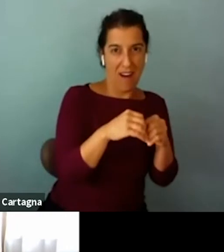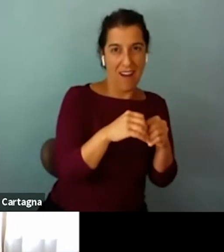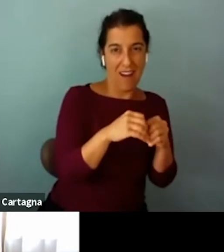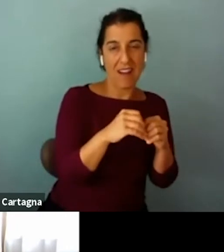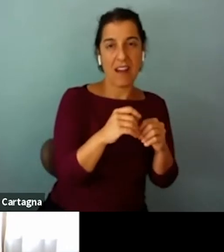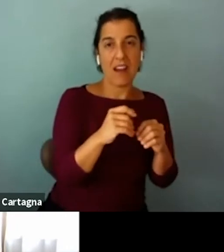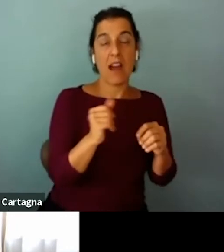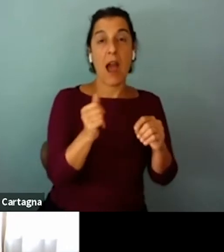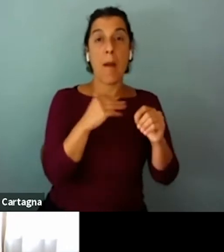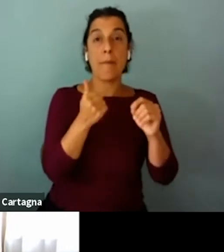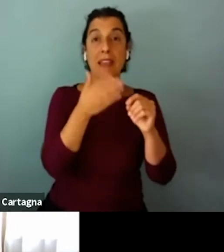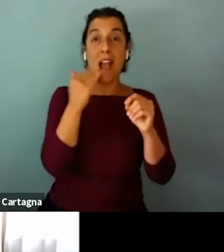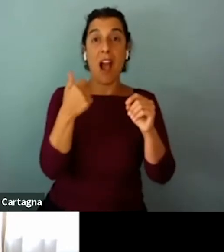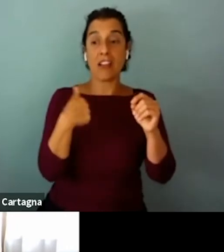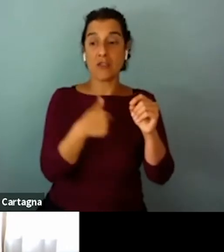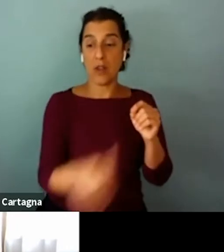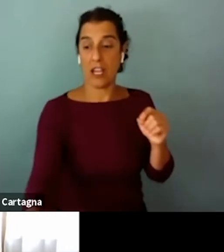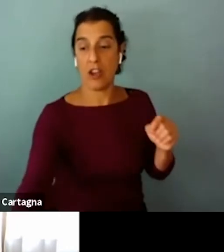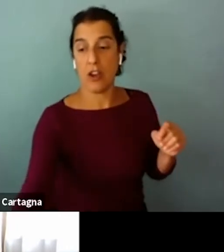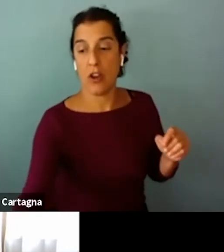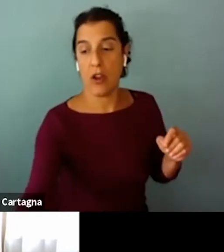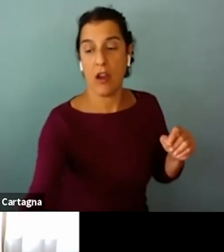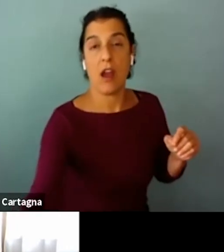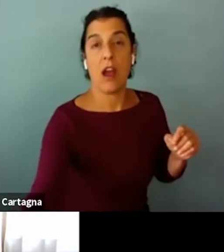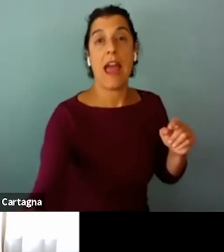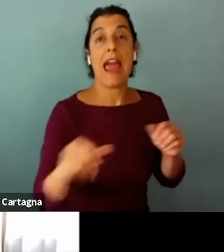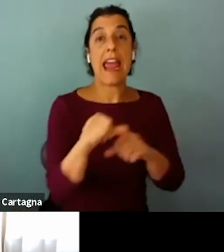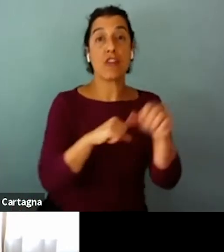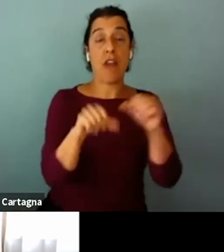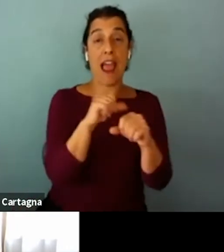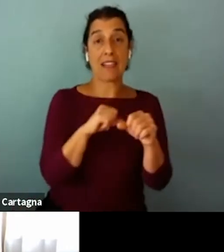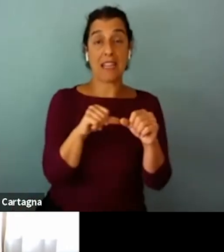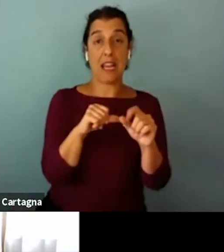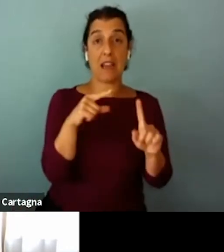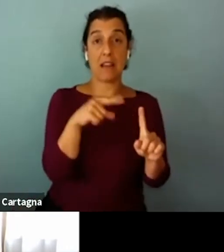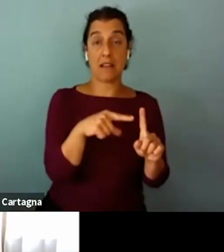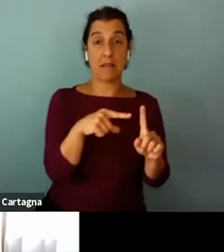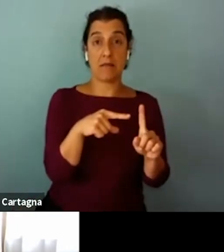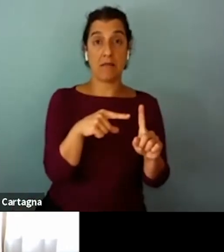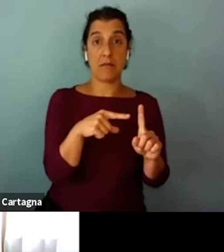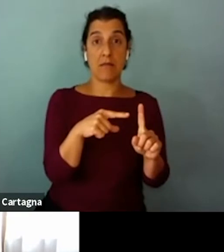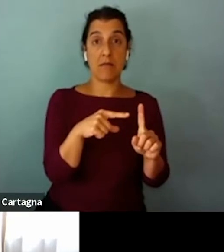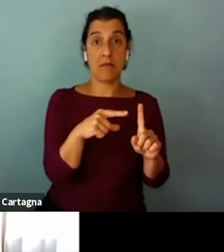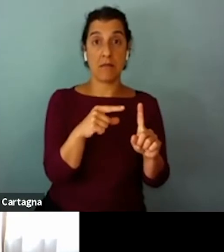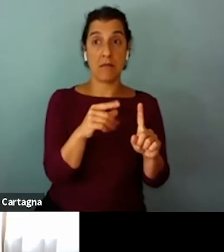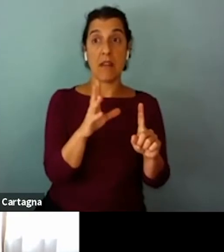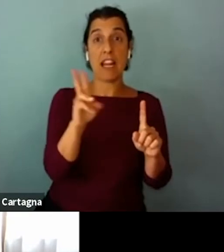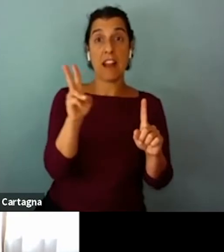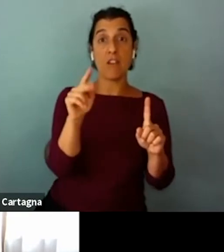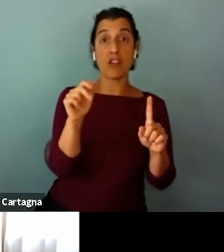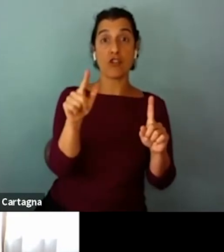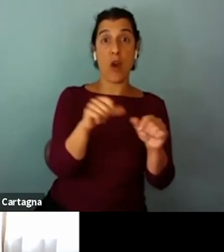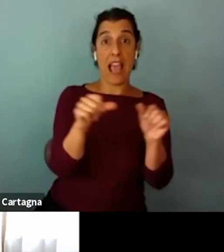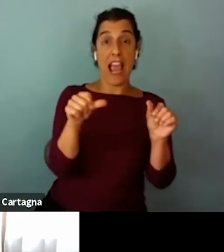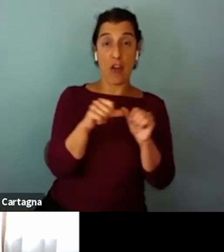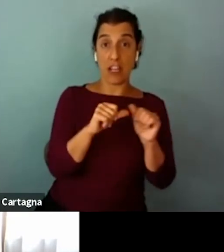we're interacting and effectively um you know this is this virtual area with a 2d screen um